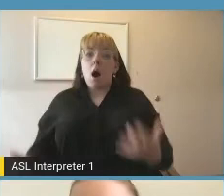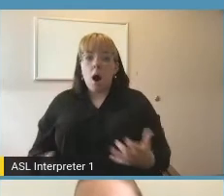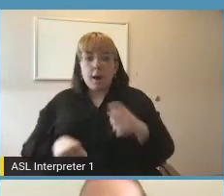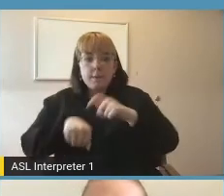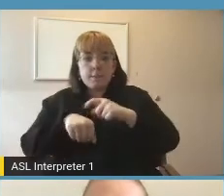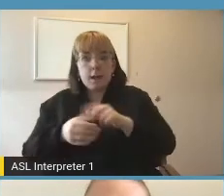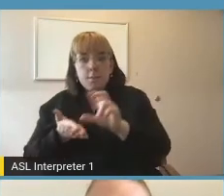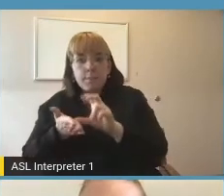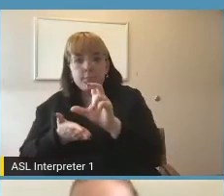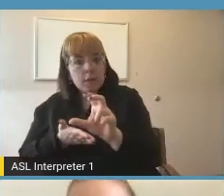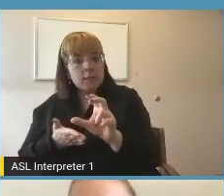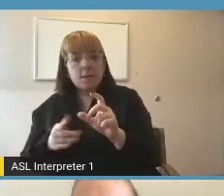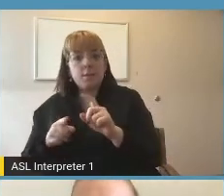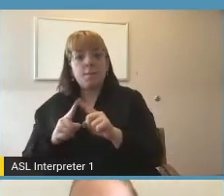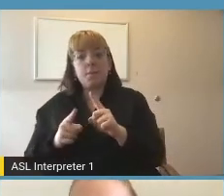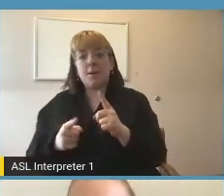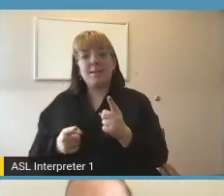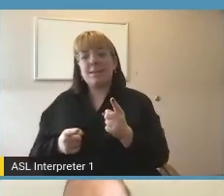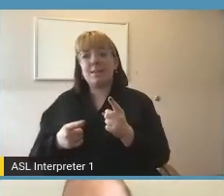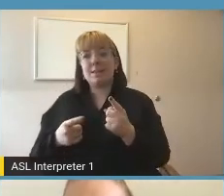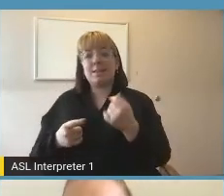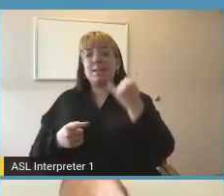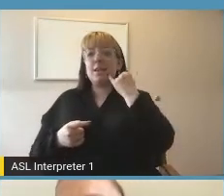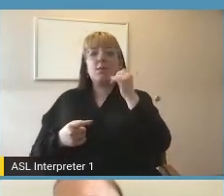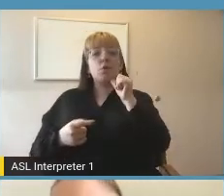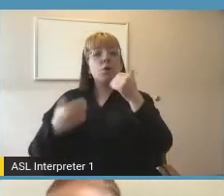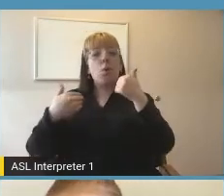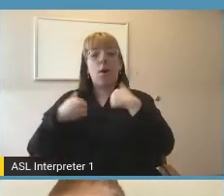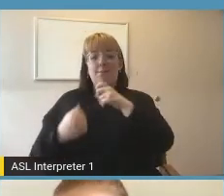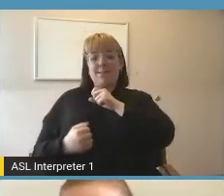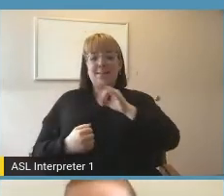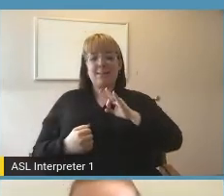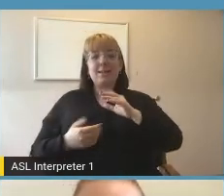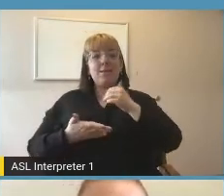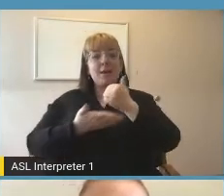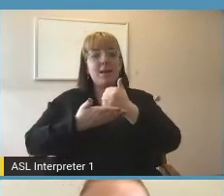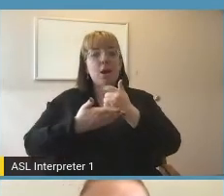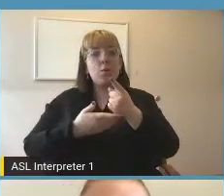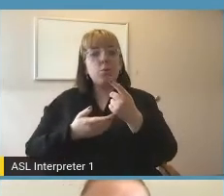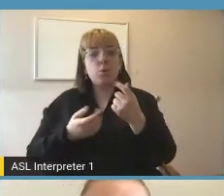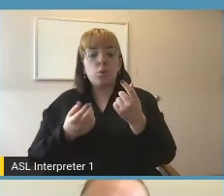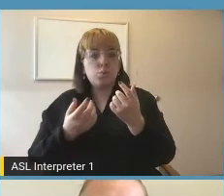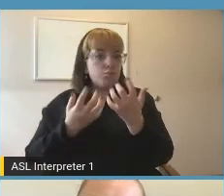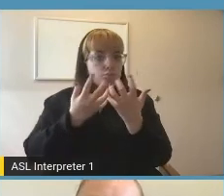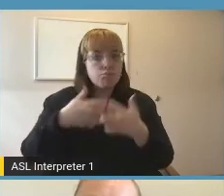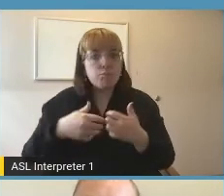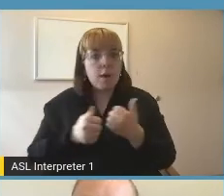you have that internal capacity or that time or the will you might want to outsource.